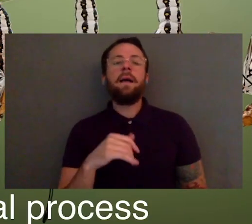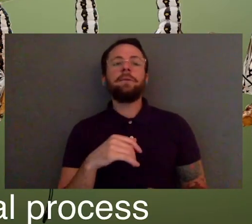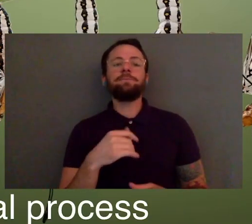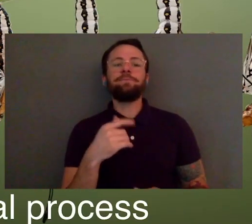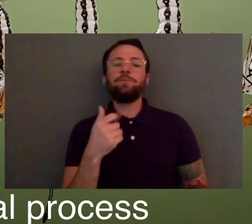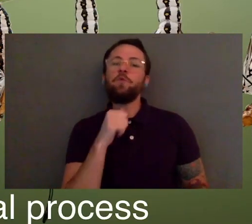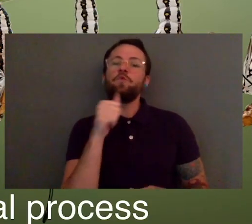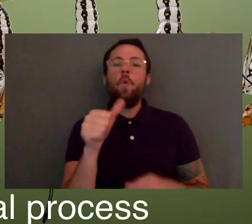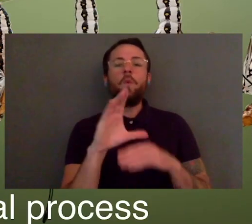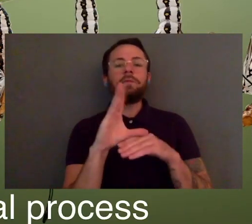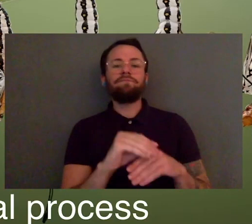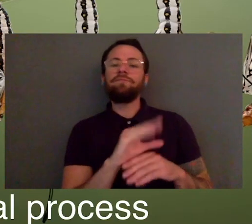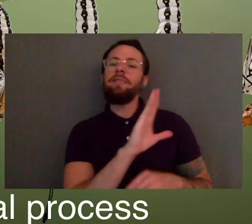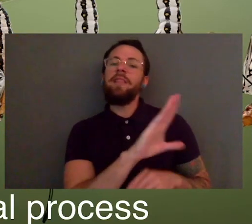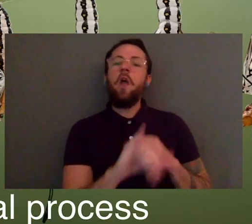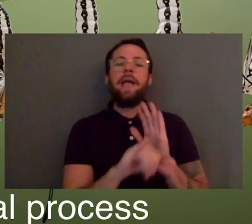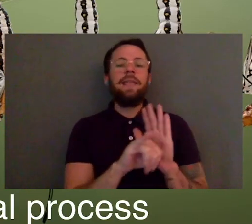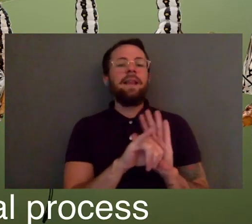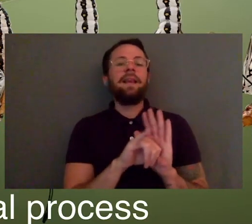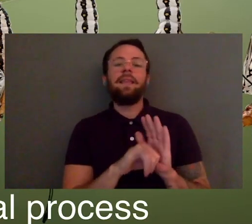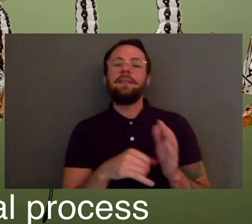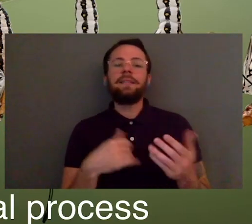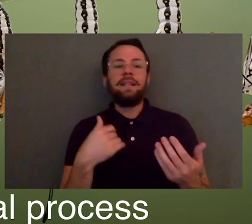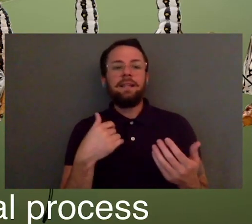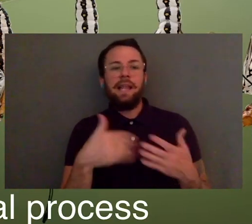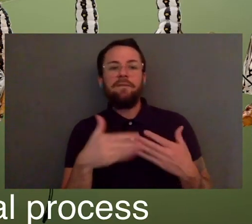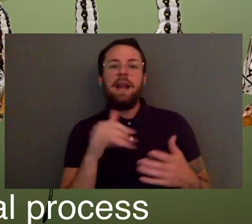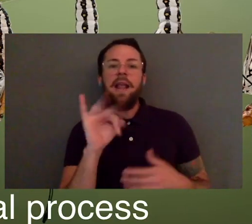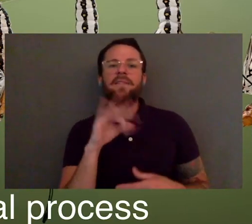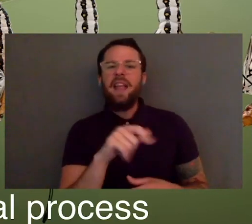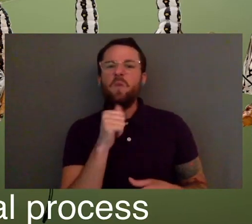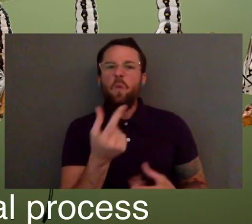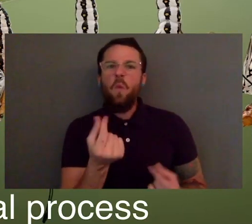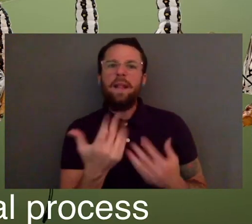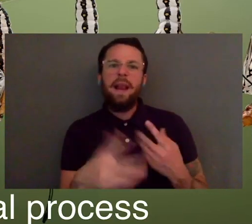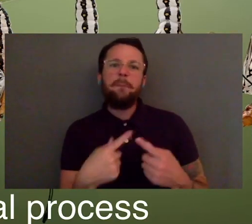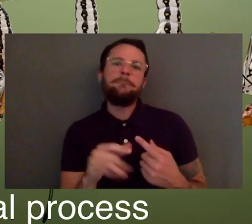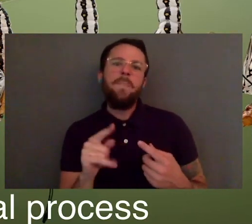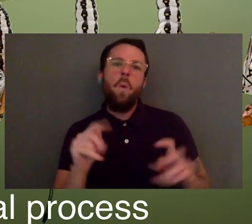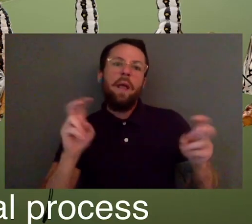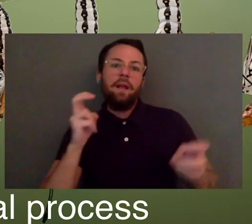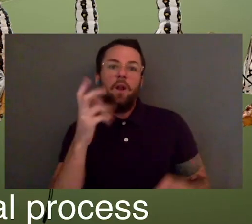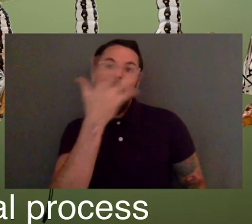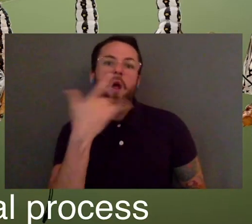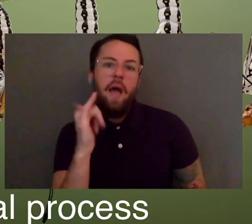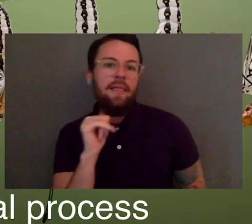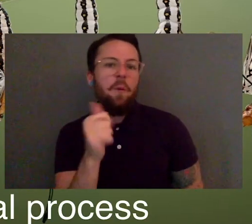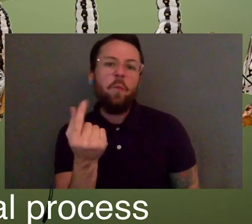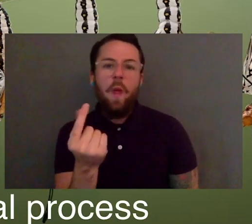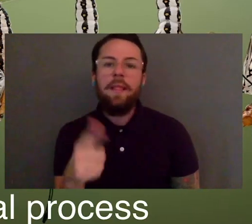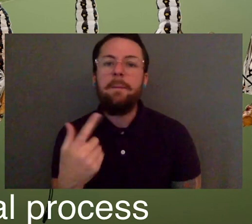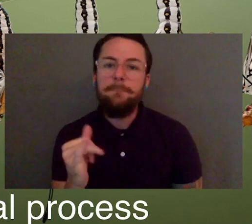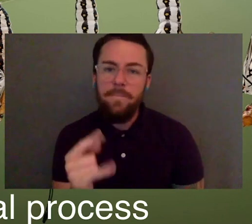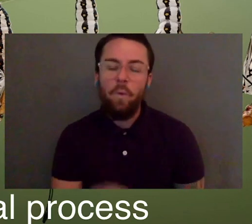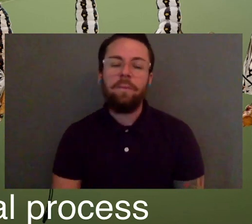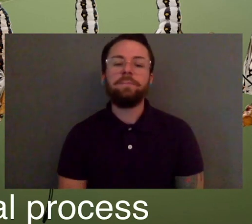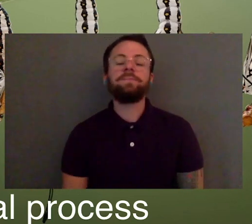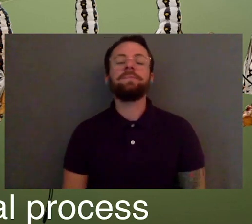They're transitioning the way they want to and they choose to in this very personal process.